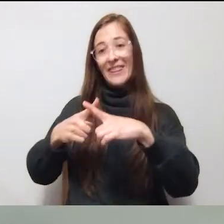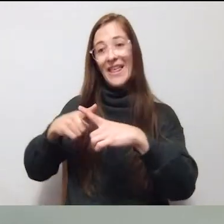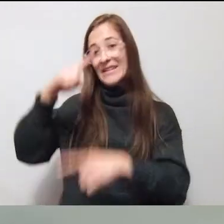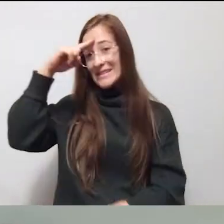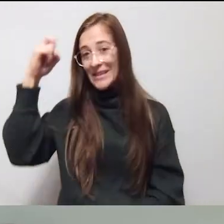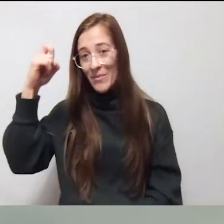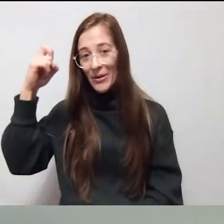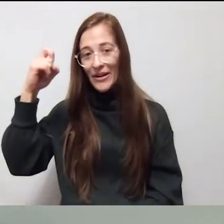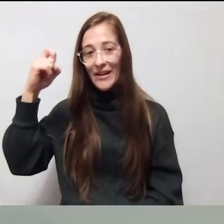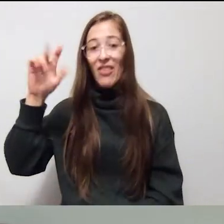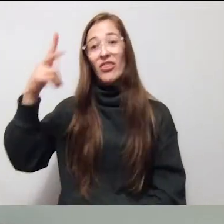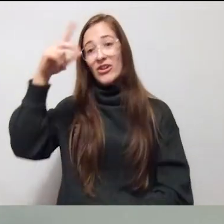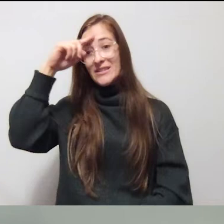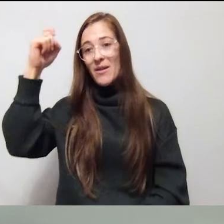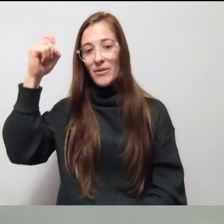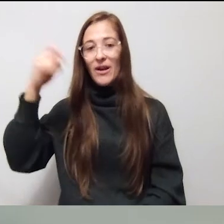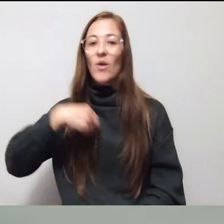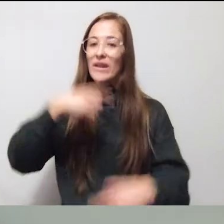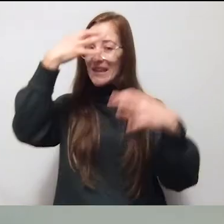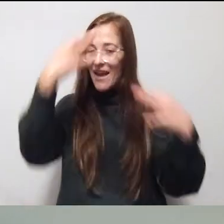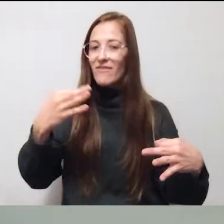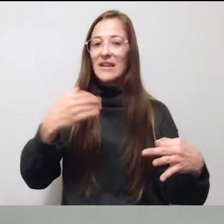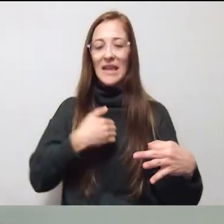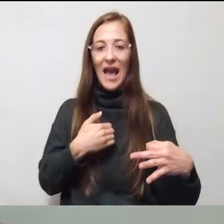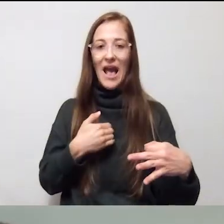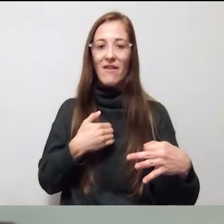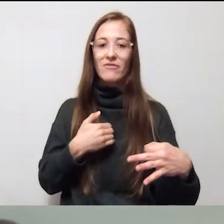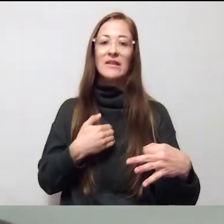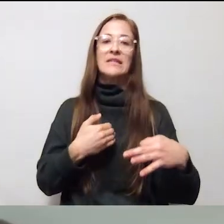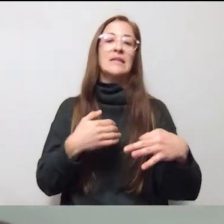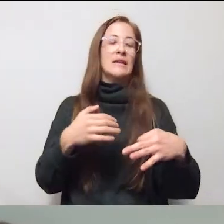the third summer. So we definitely have the vast array,